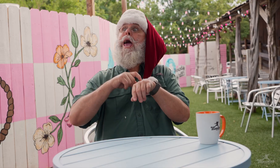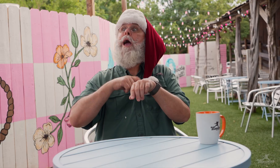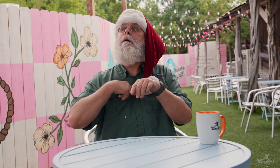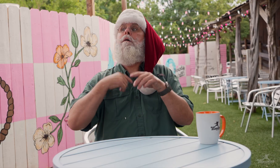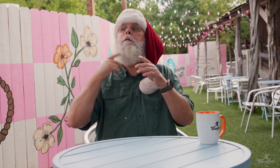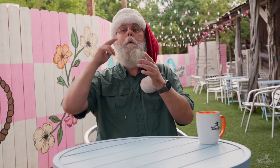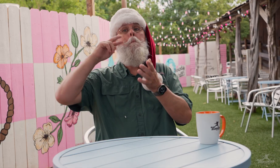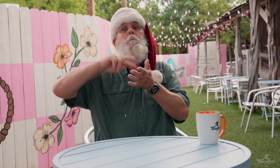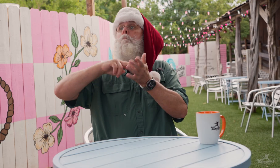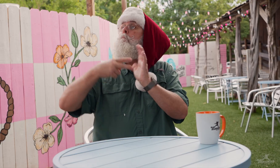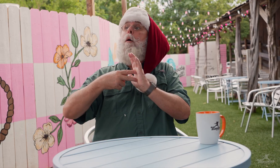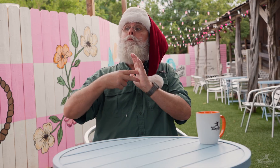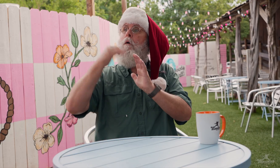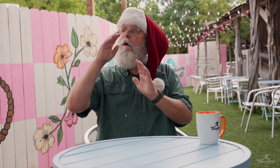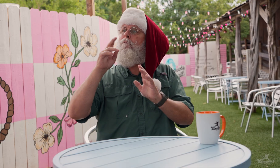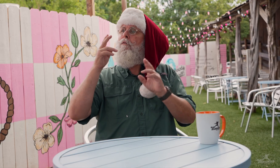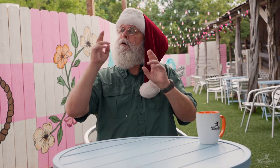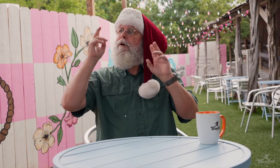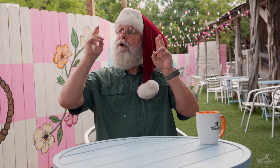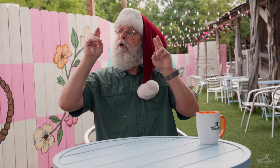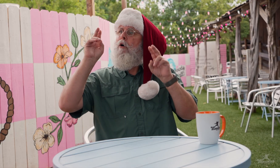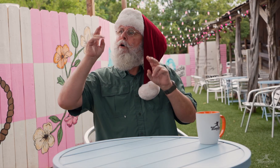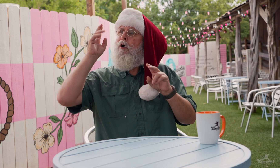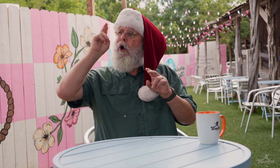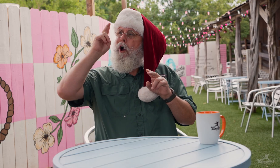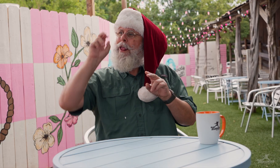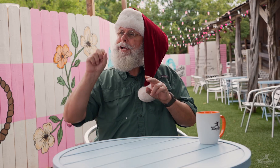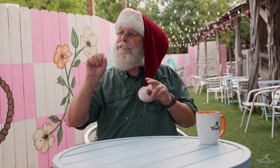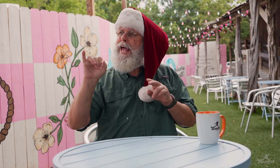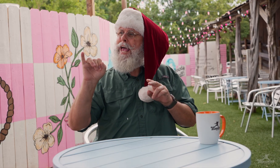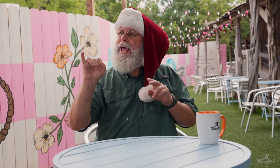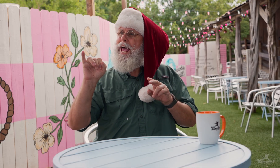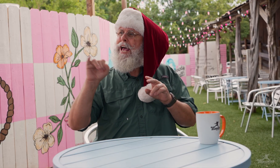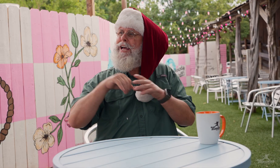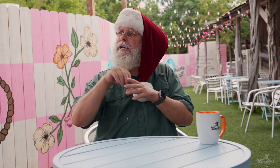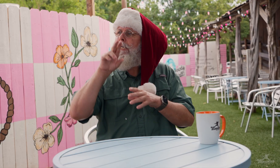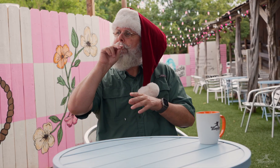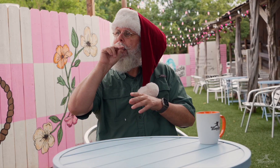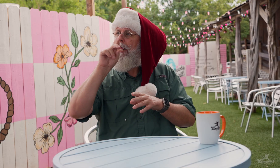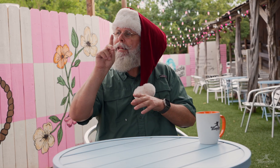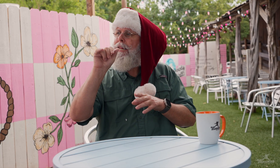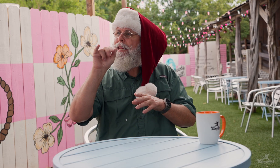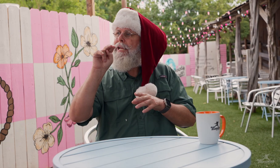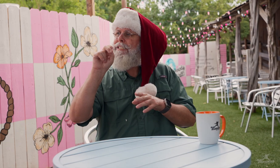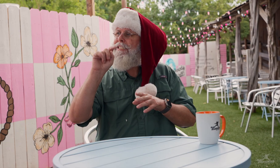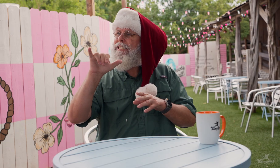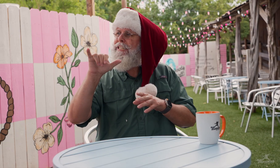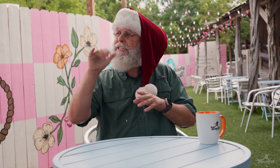At the time it was an "Uncle Si" from Duck Dynasty beard.